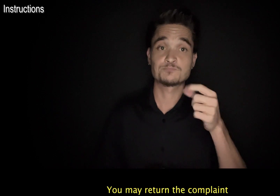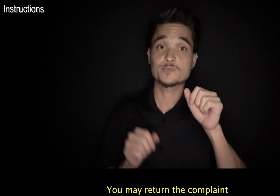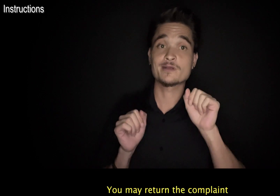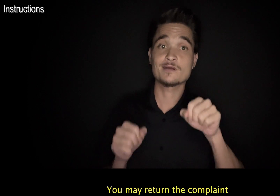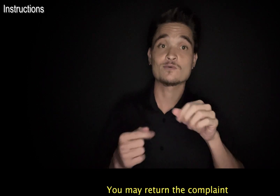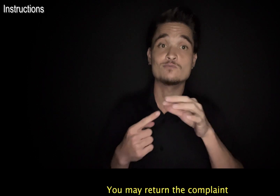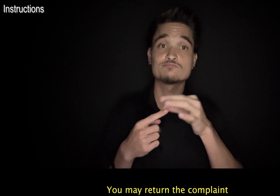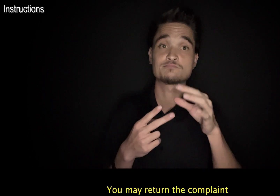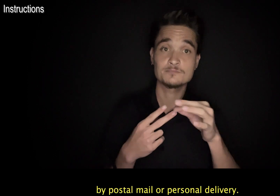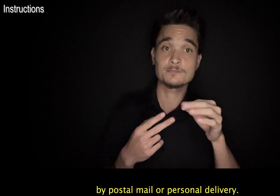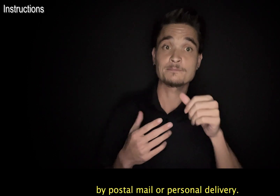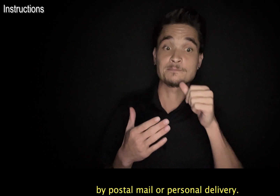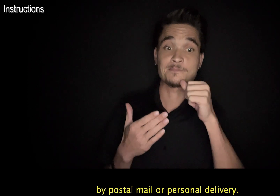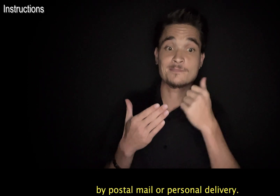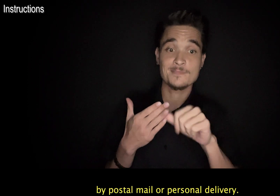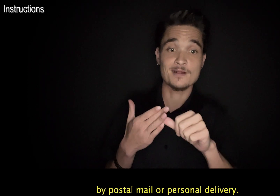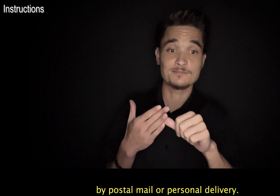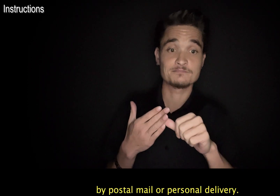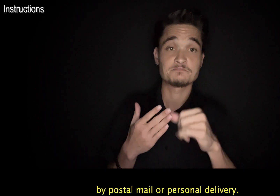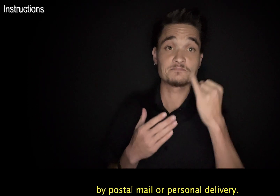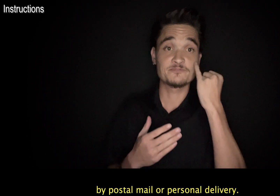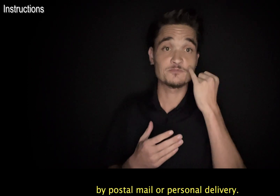You may return the complaint by postal mail or personal delivery.